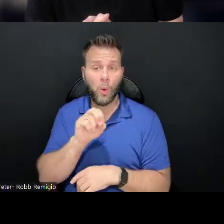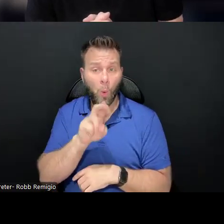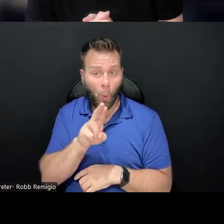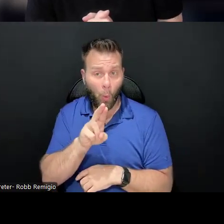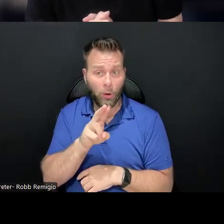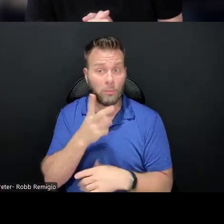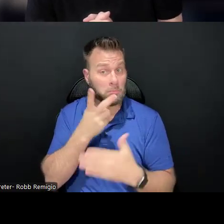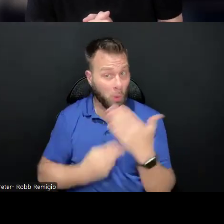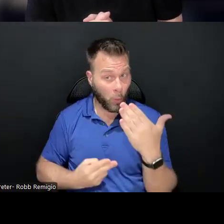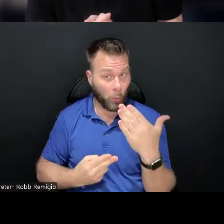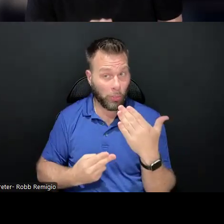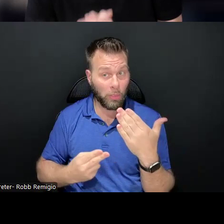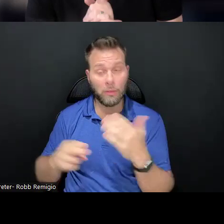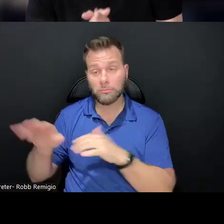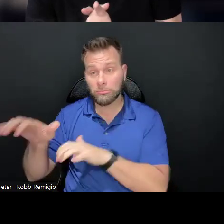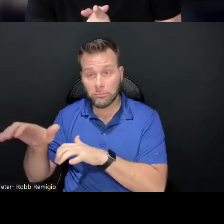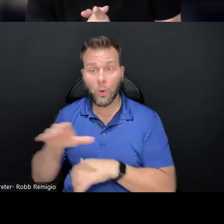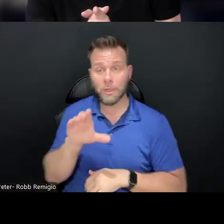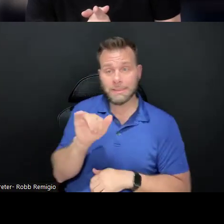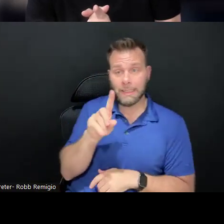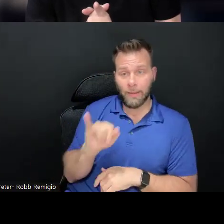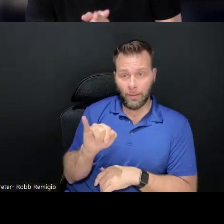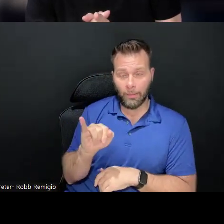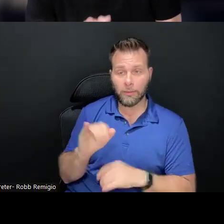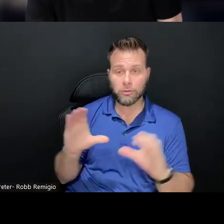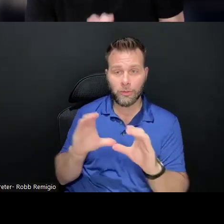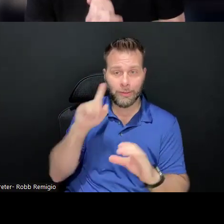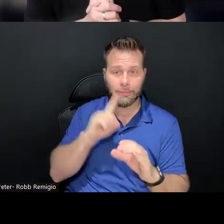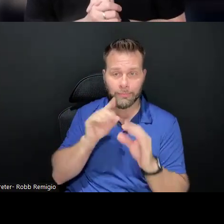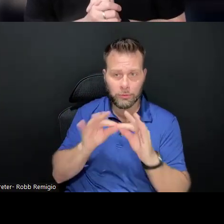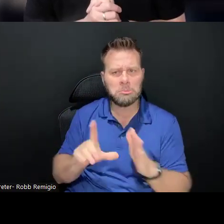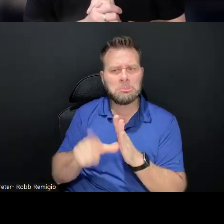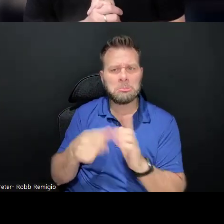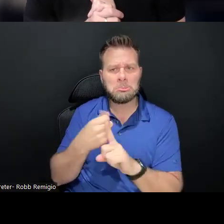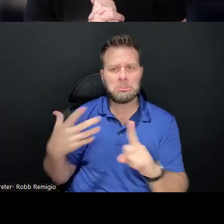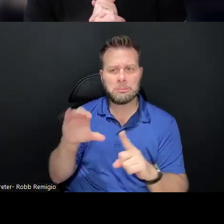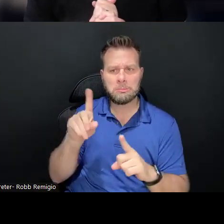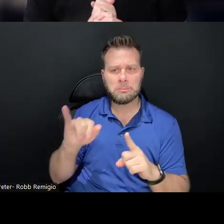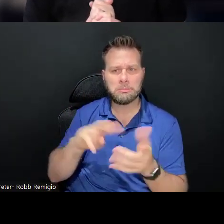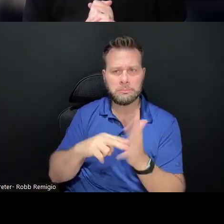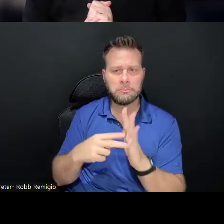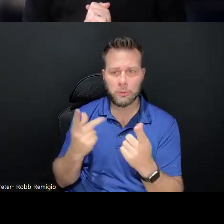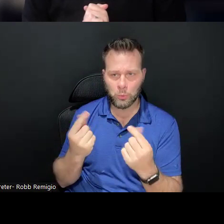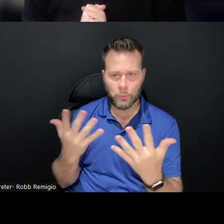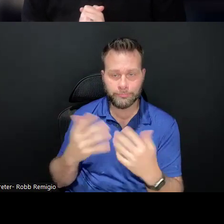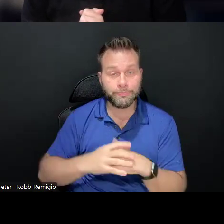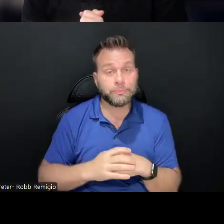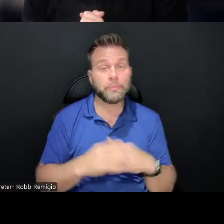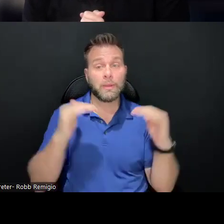and/or CART Captioner, or a certified deaf interpreter. I'm going to go into it a We also have the Substance Use